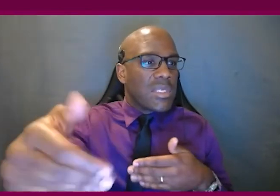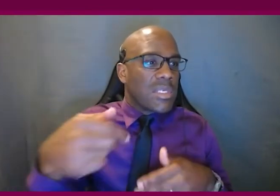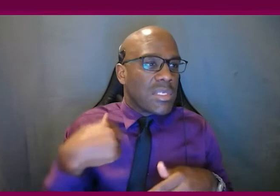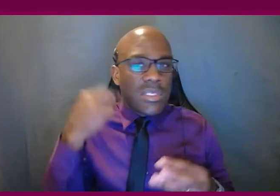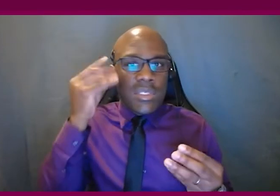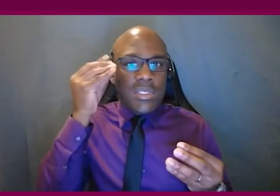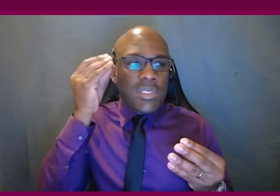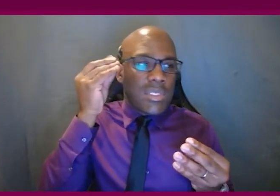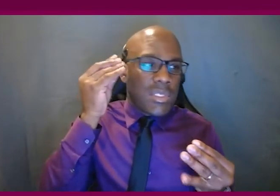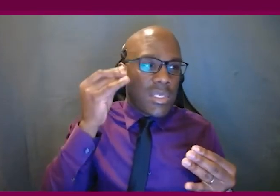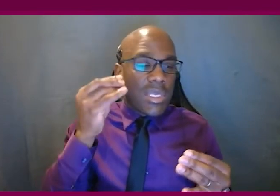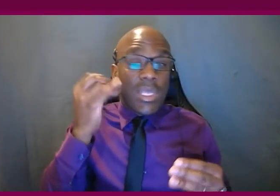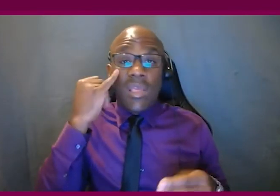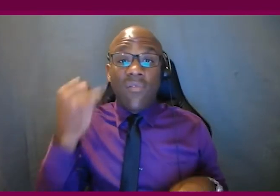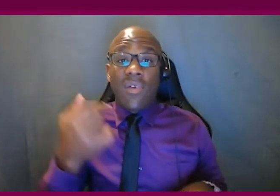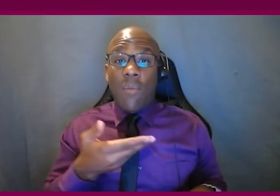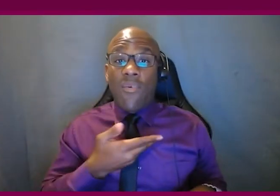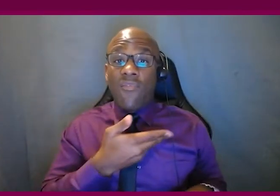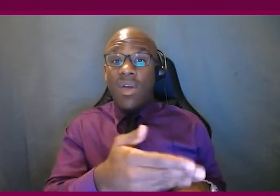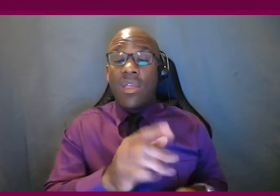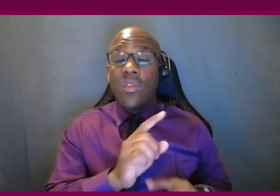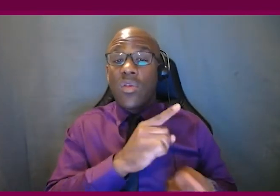And if the entrance is accessible, is the bathroom accessible?